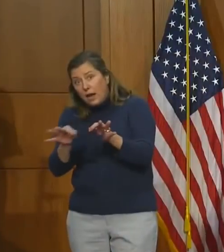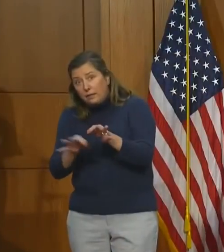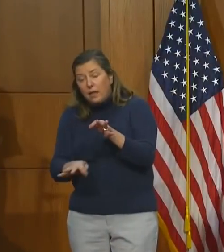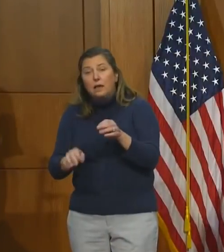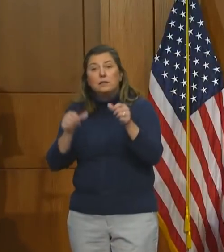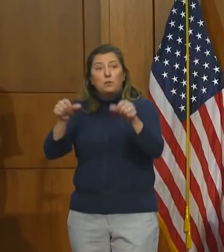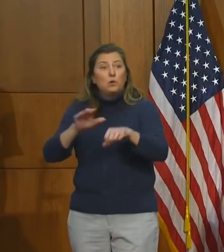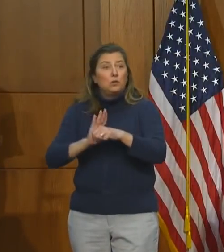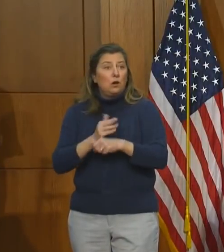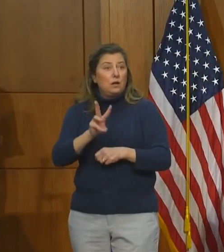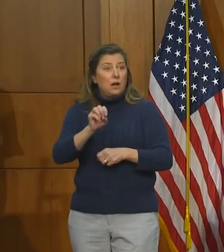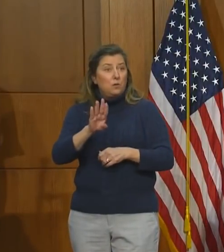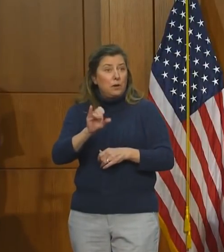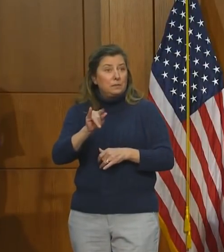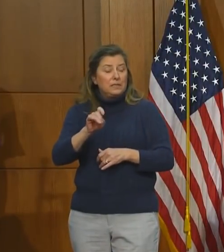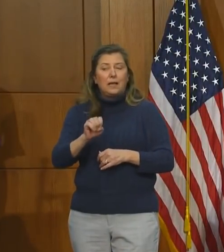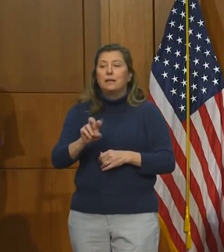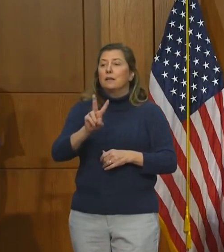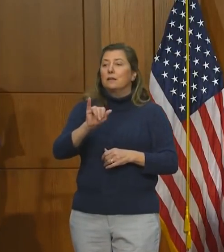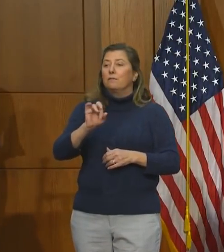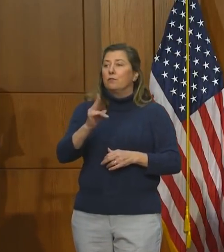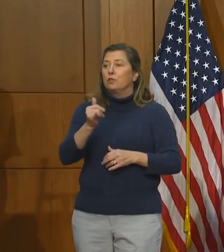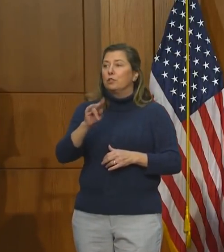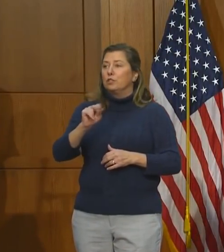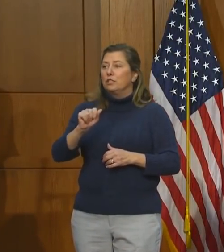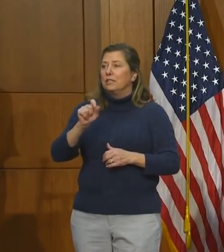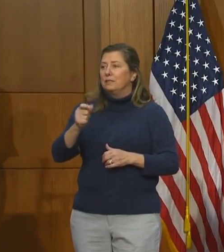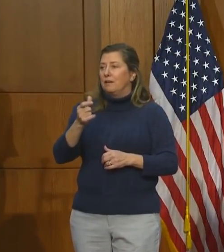HOW THIS PERTAINS TO THEM AT ALL OF THE GUIDELINES WILL BE